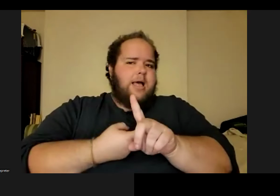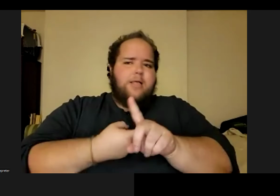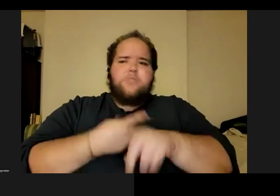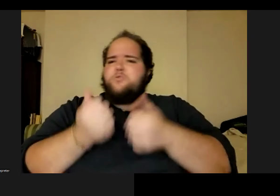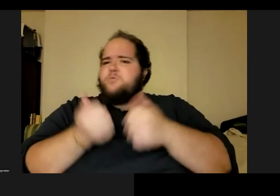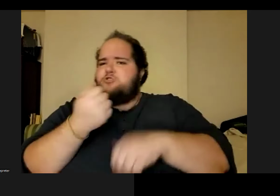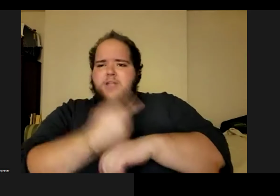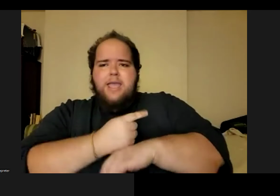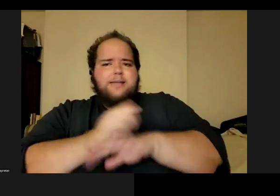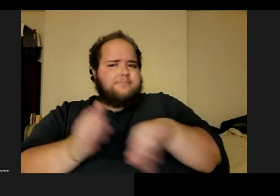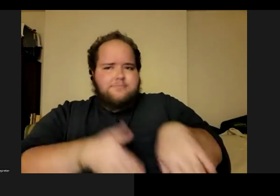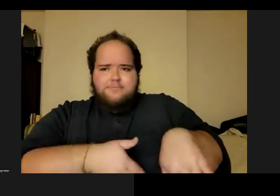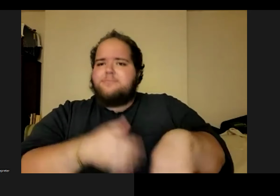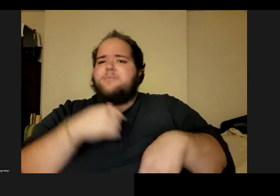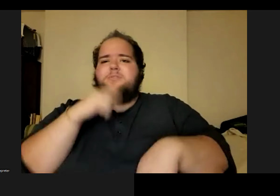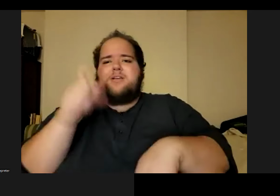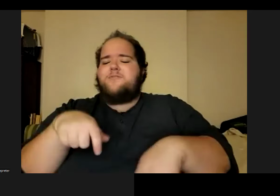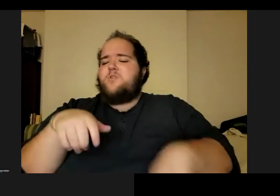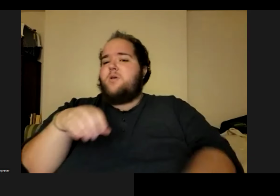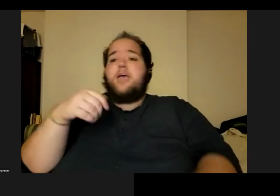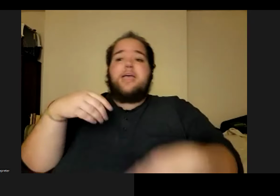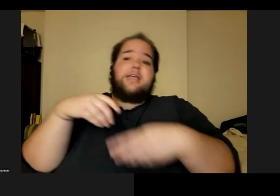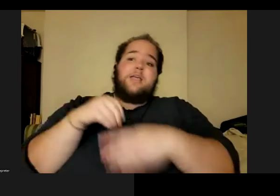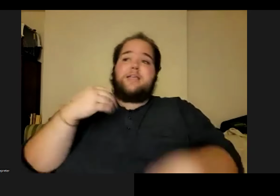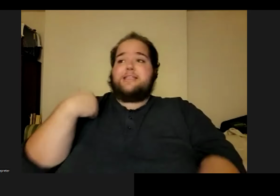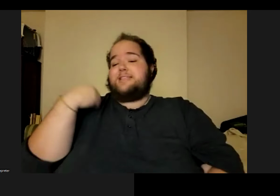In October. I did a workshop on art writing.